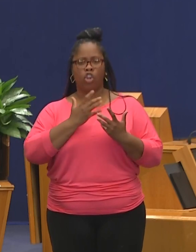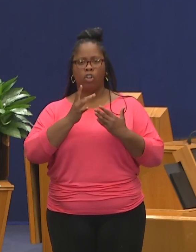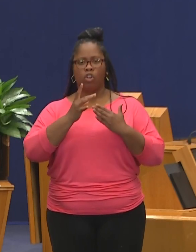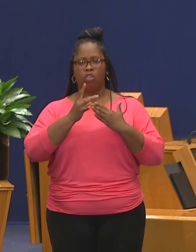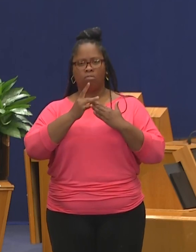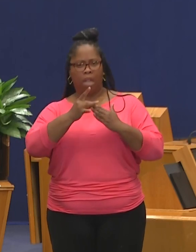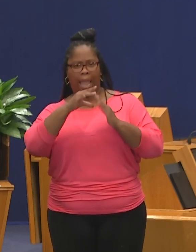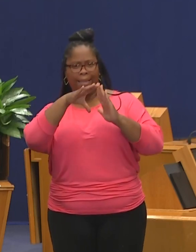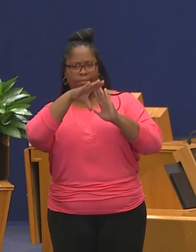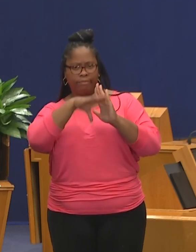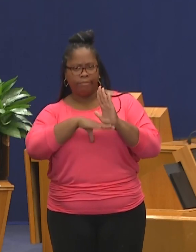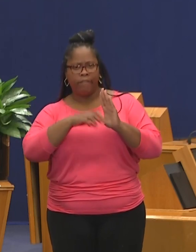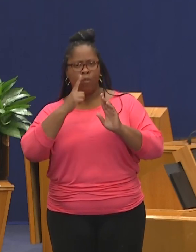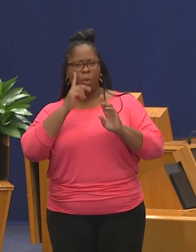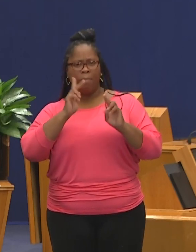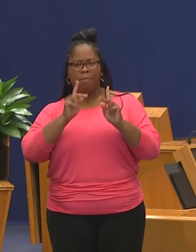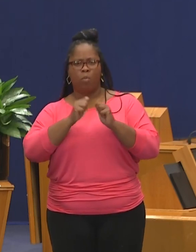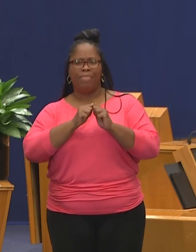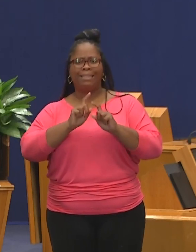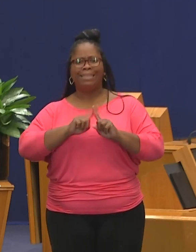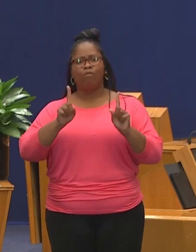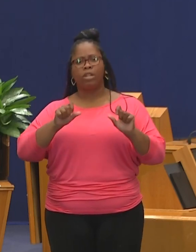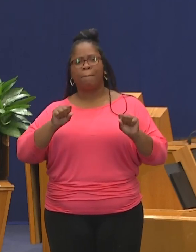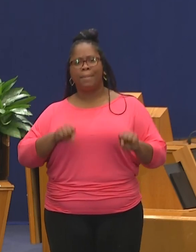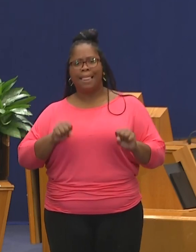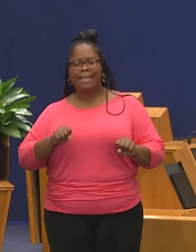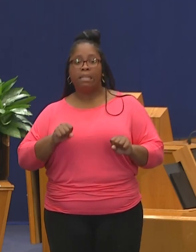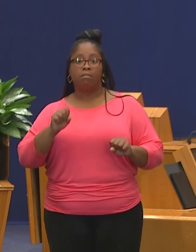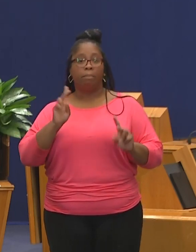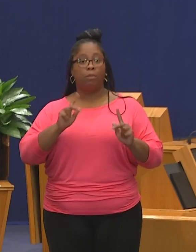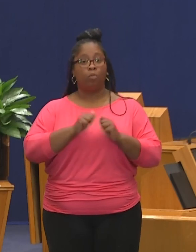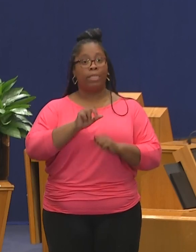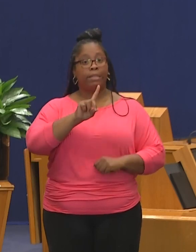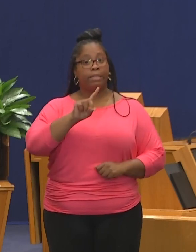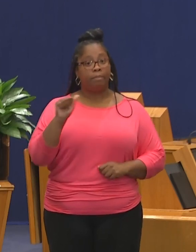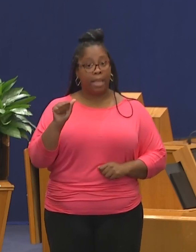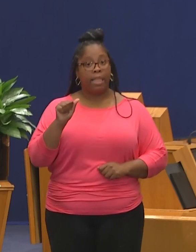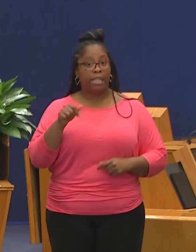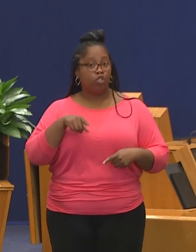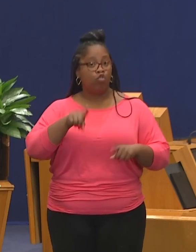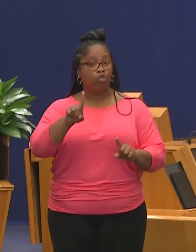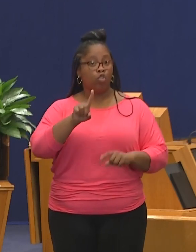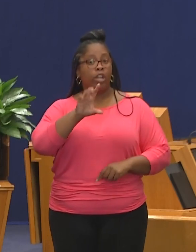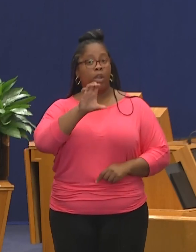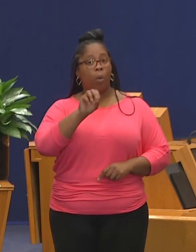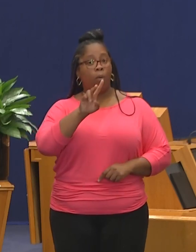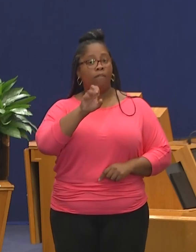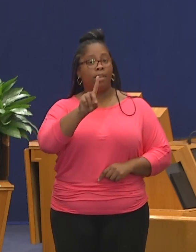LITTLE BIT ABOUT OUR GUIDANCE FOR PEOPLE WITH DIFFERING